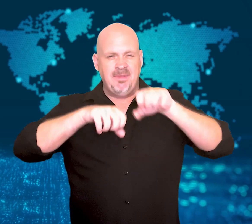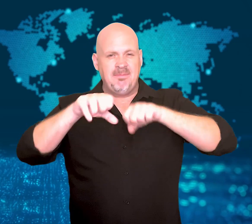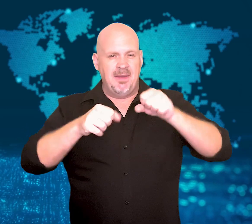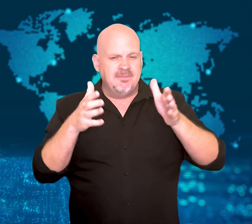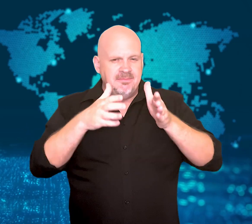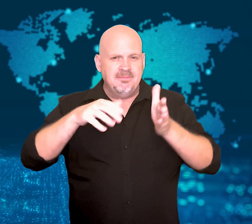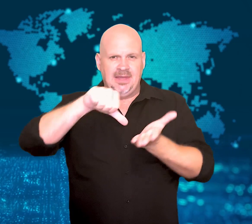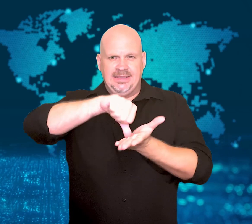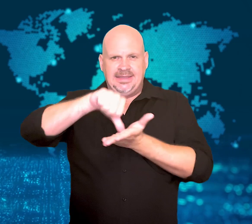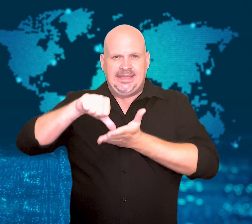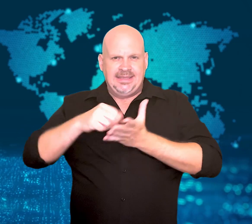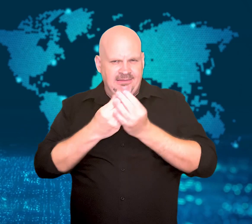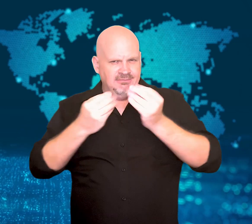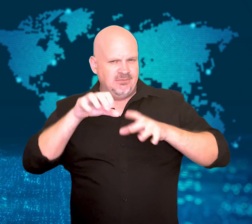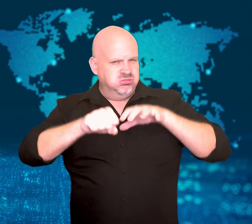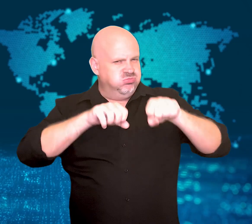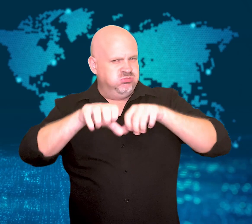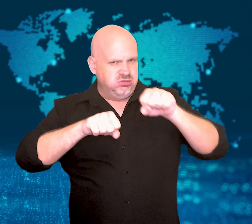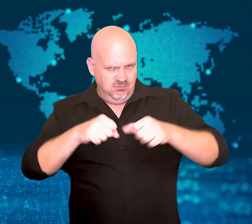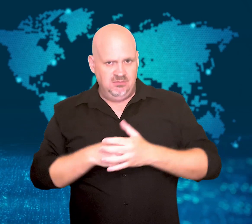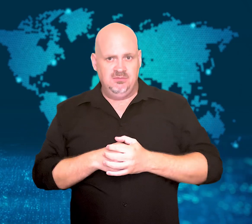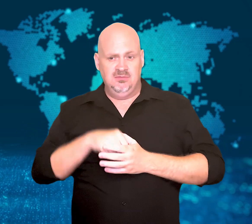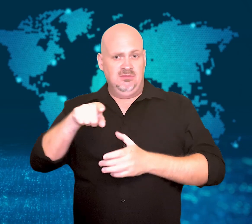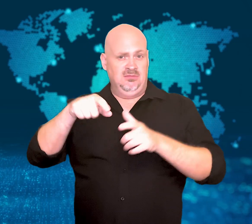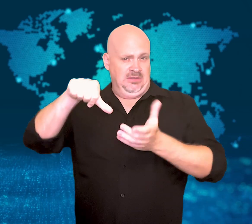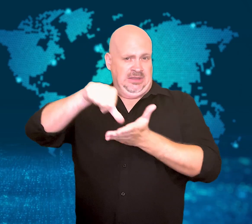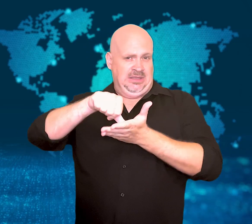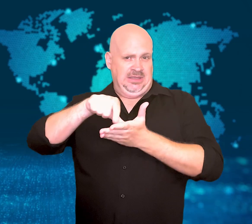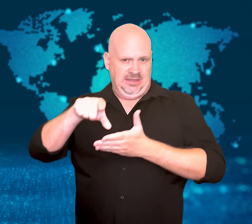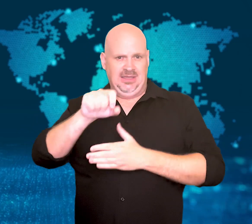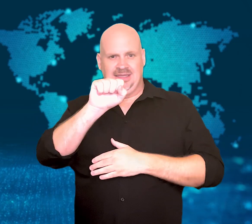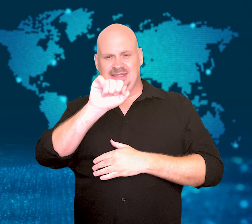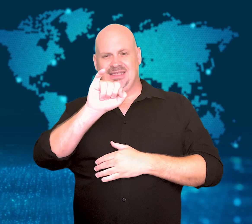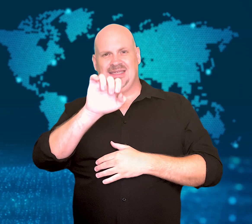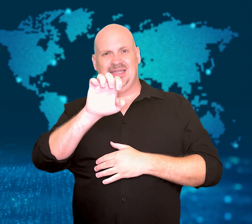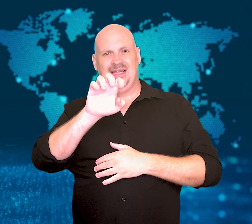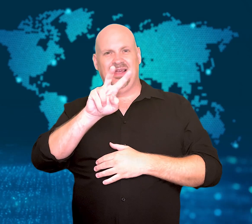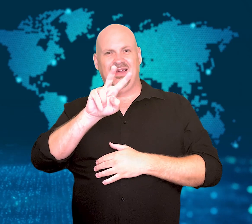They have taken over several small cities